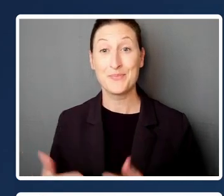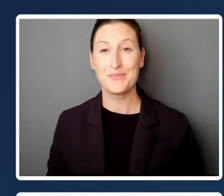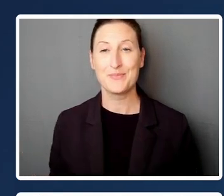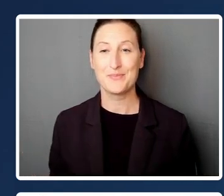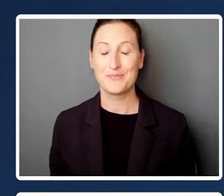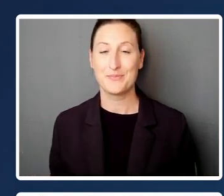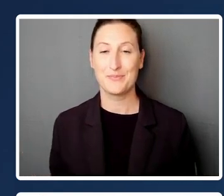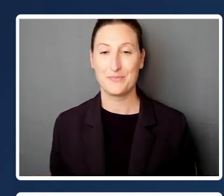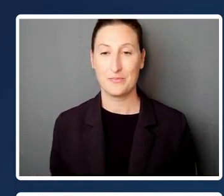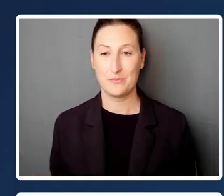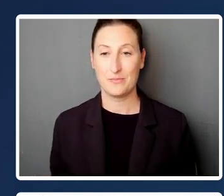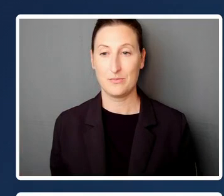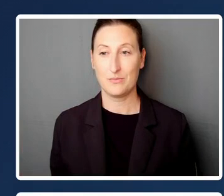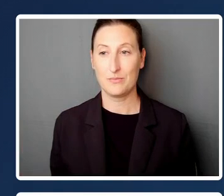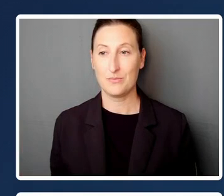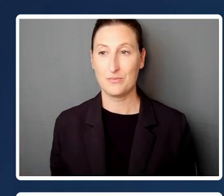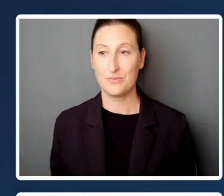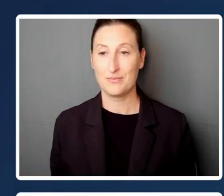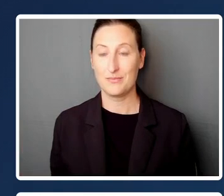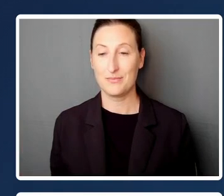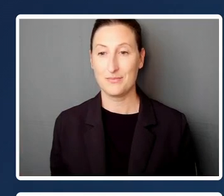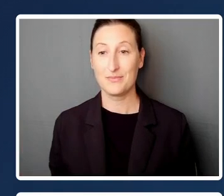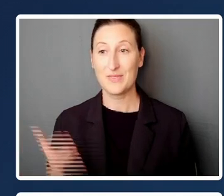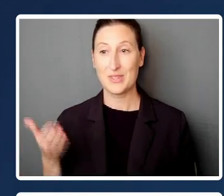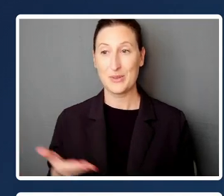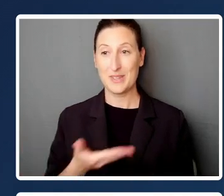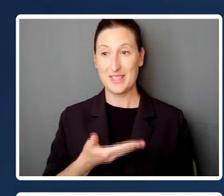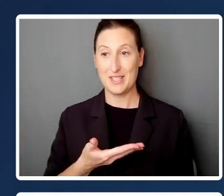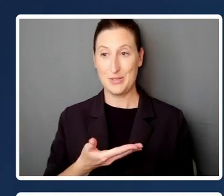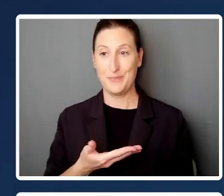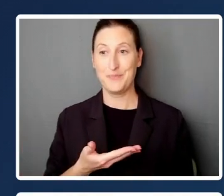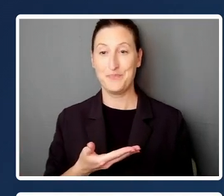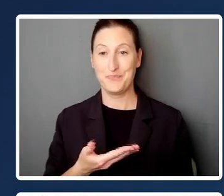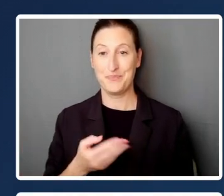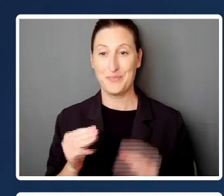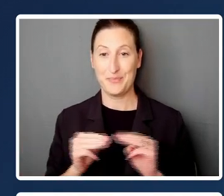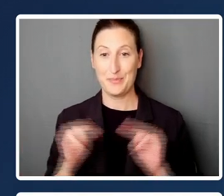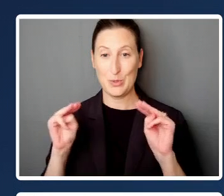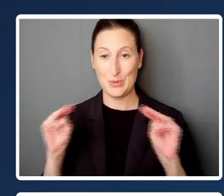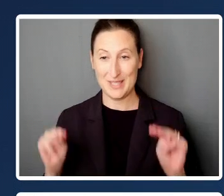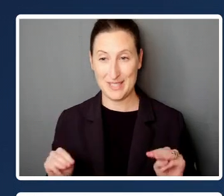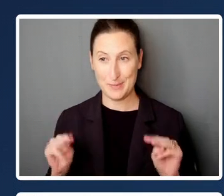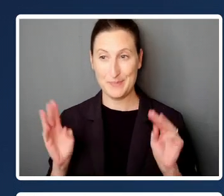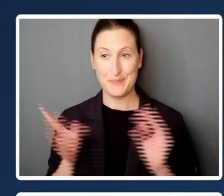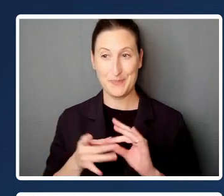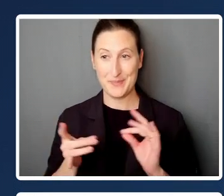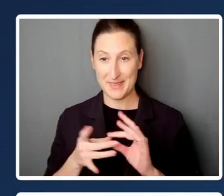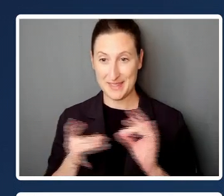Pearl Eni: Okay. So, here are our museums. As I mentioned, I started off at the Anacostia Community Museum.